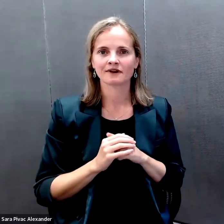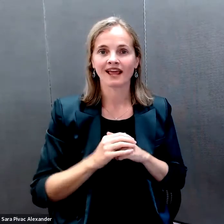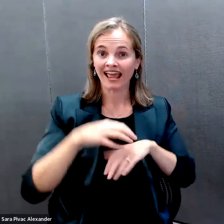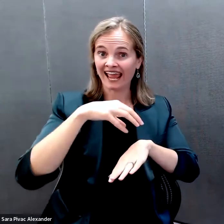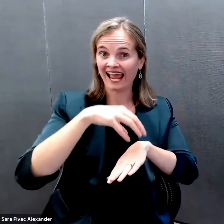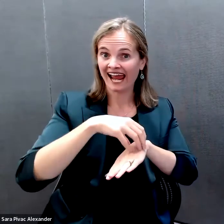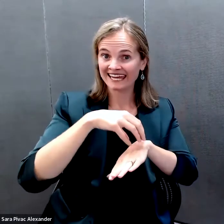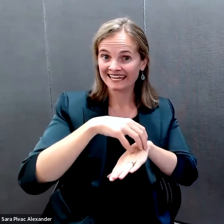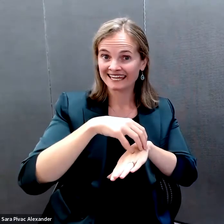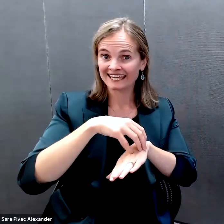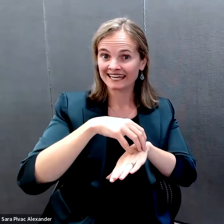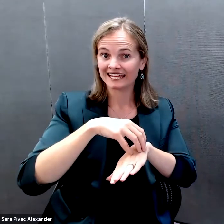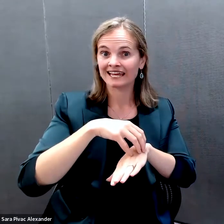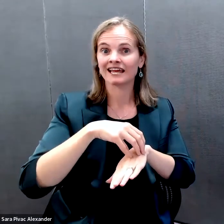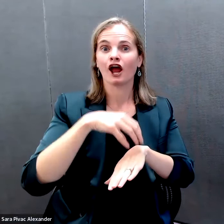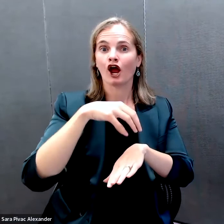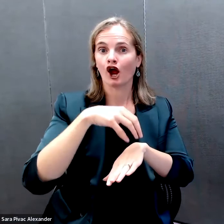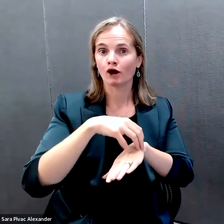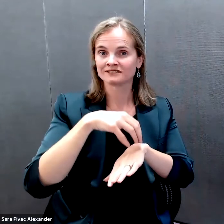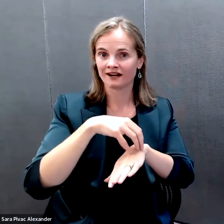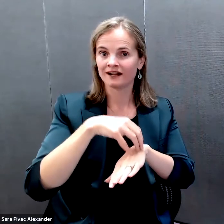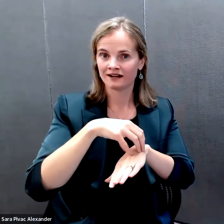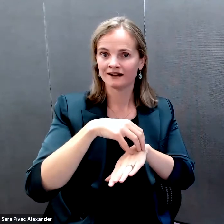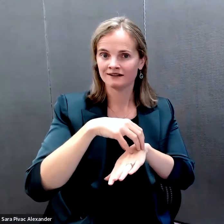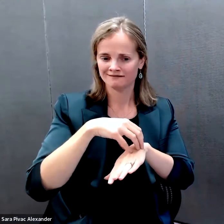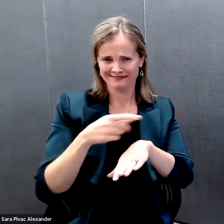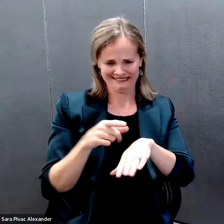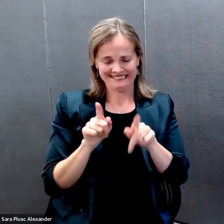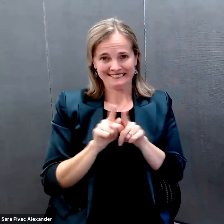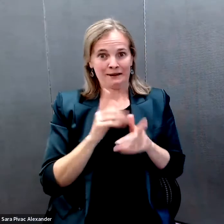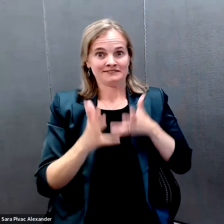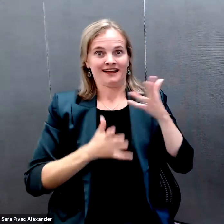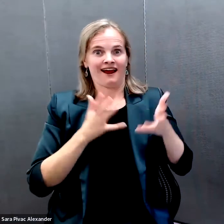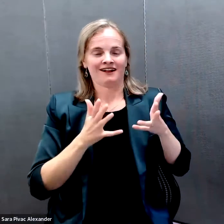so for example this sign which means cake but in a different context it also means a hospital